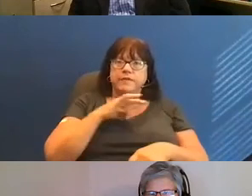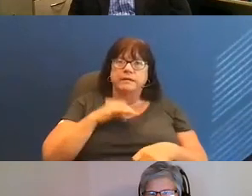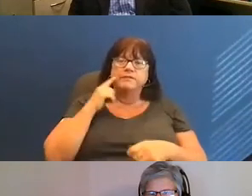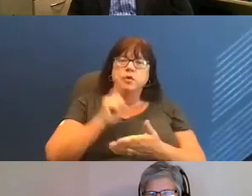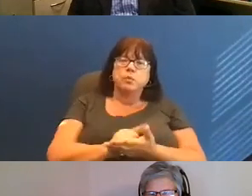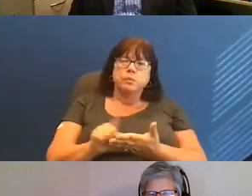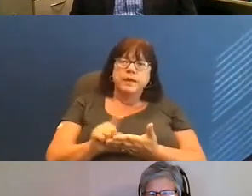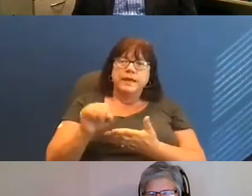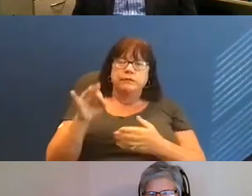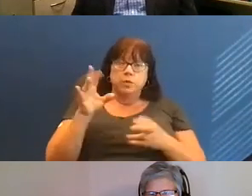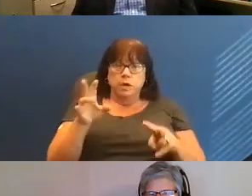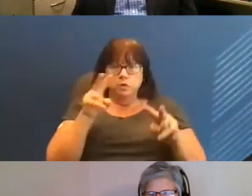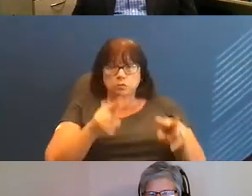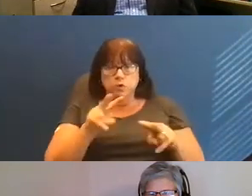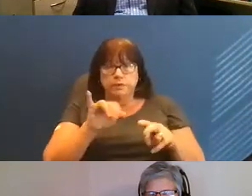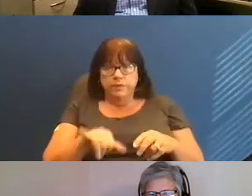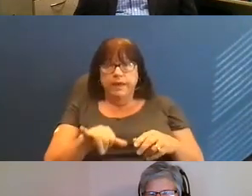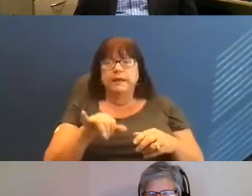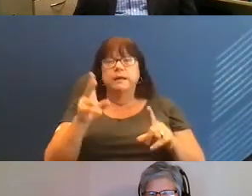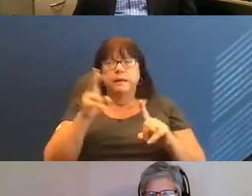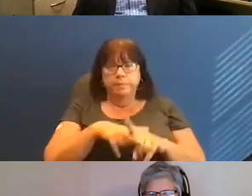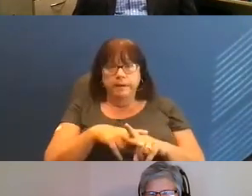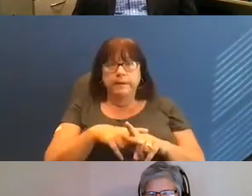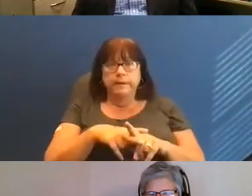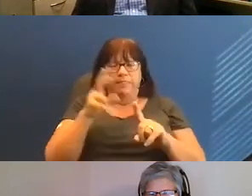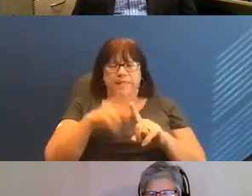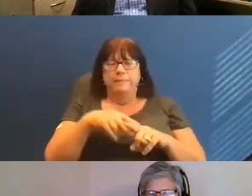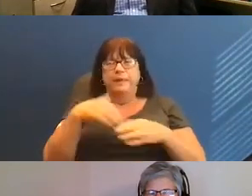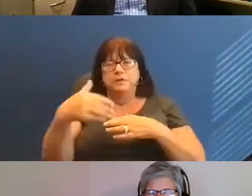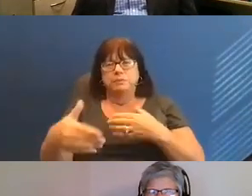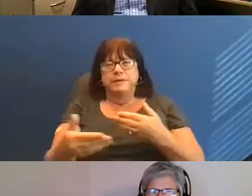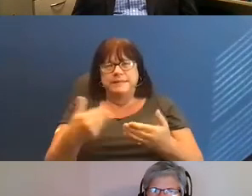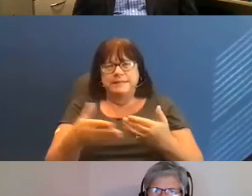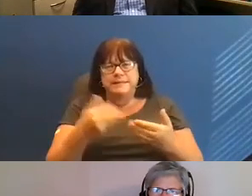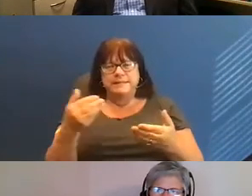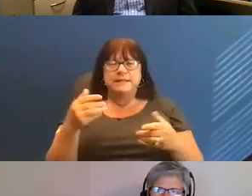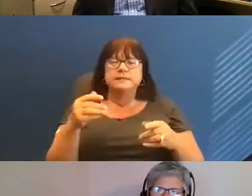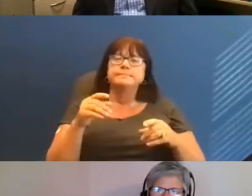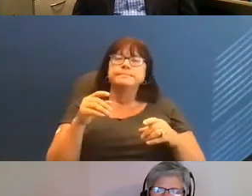look at this and write up the application process itself is pretty easy and you can always email me